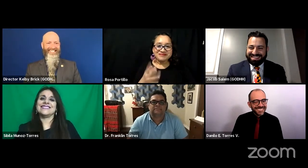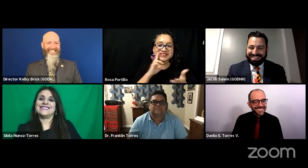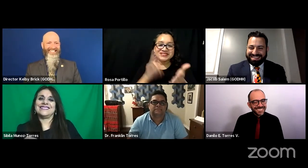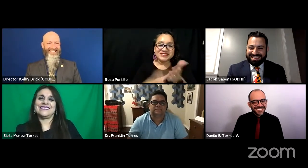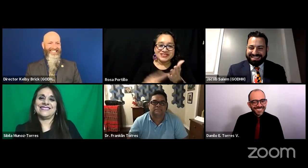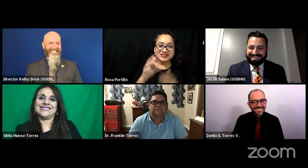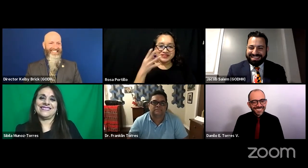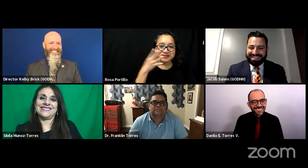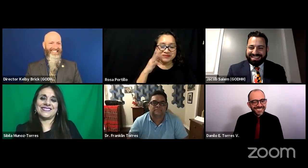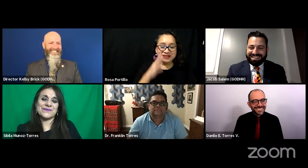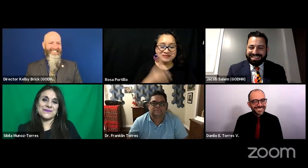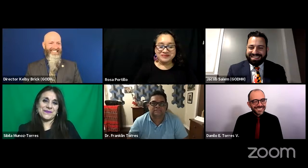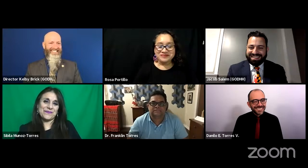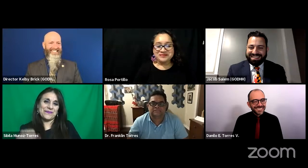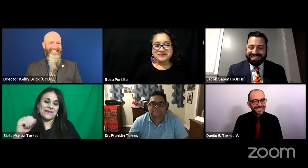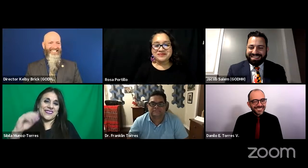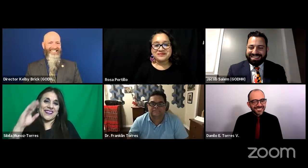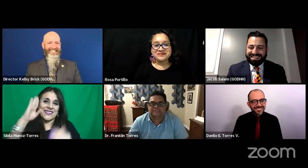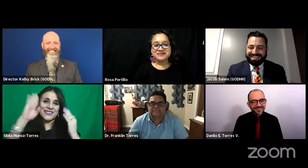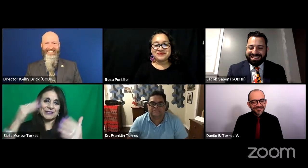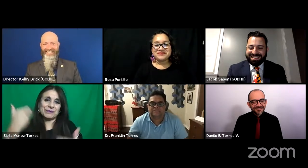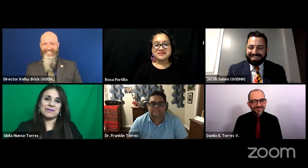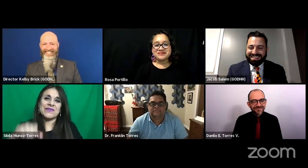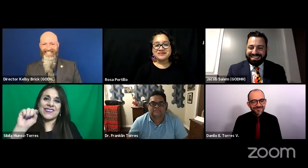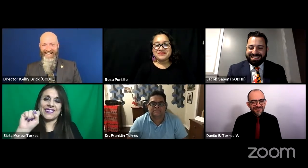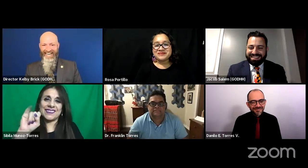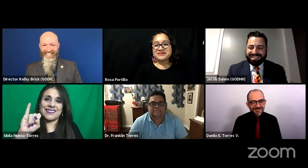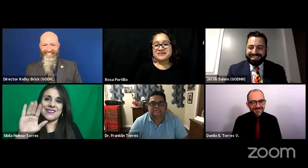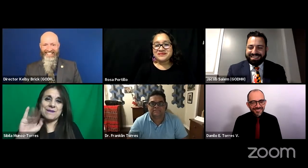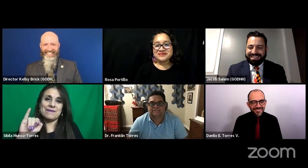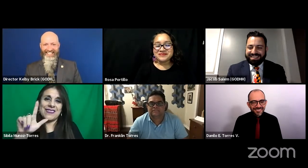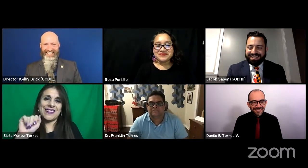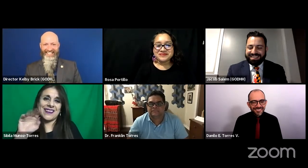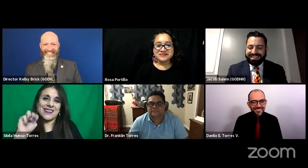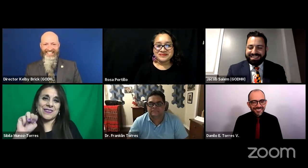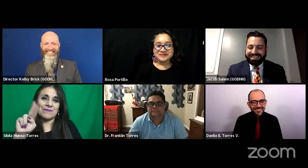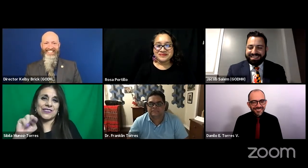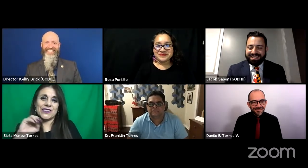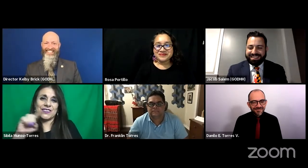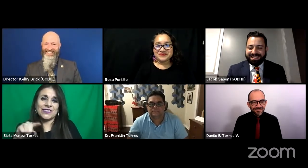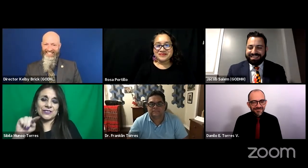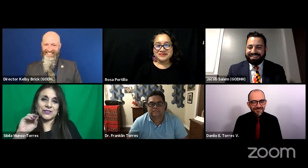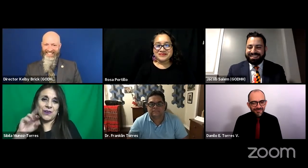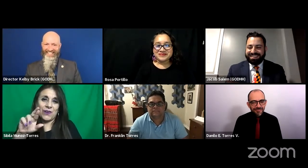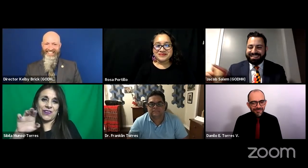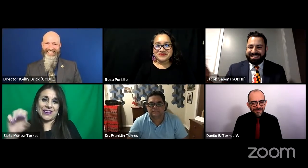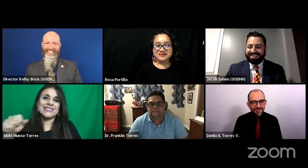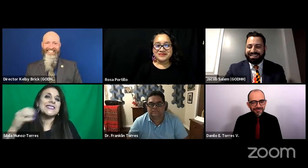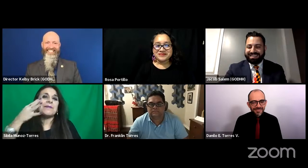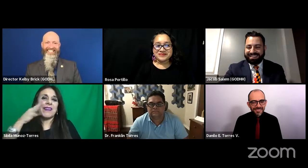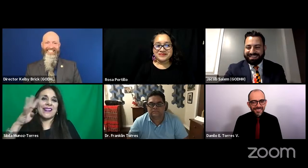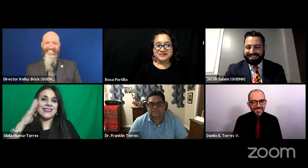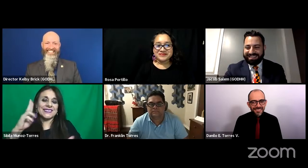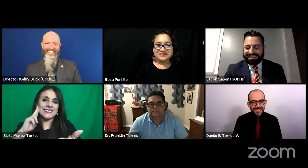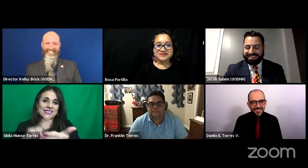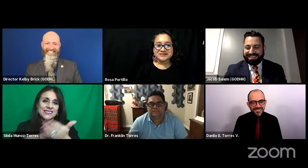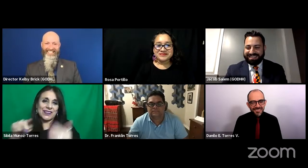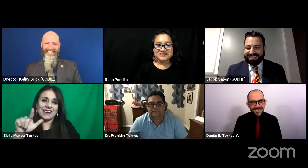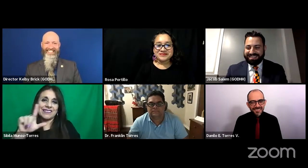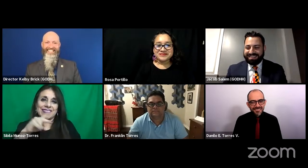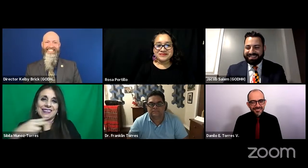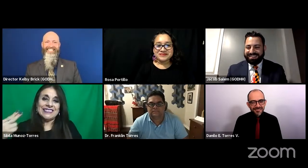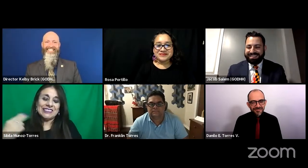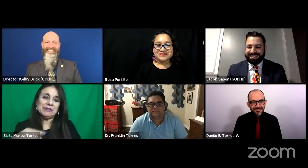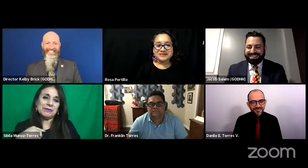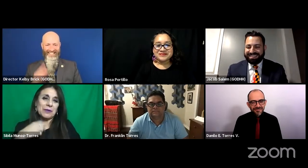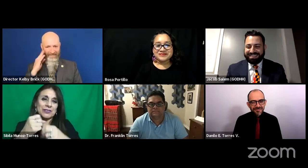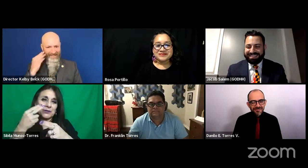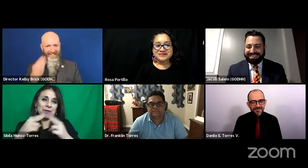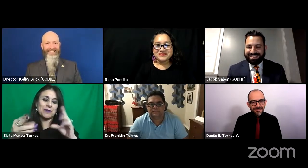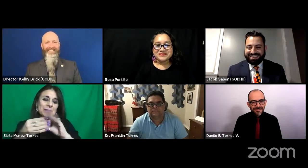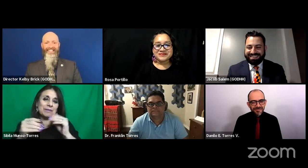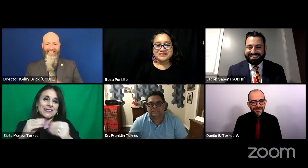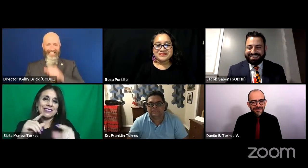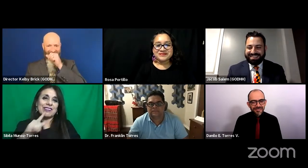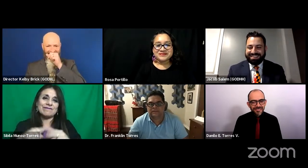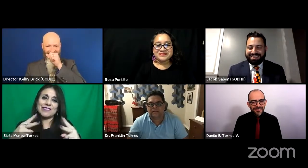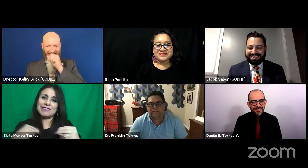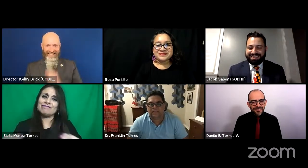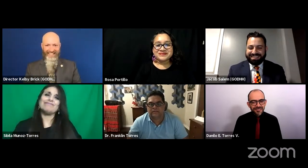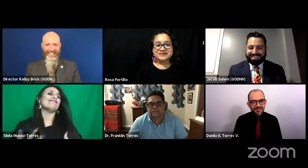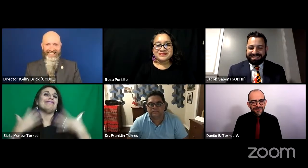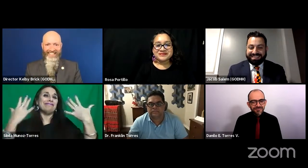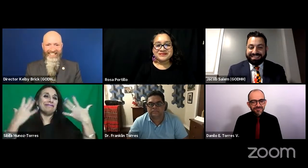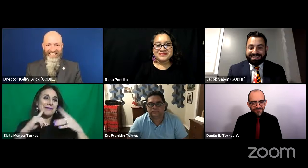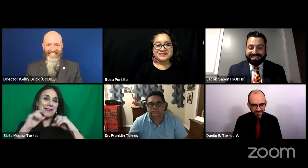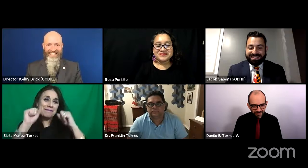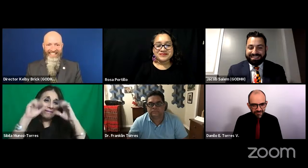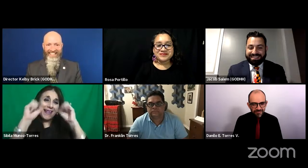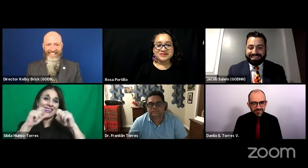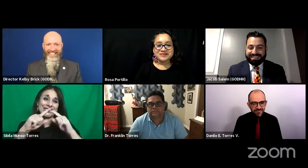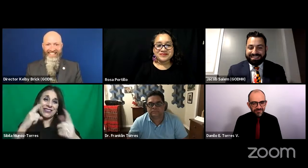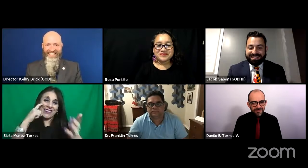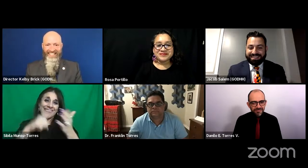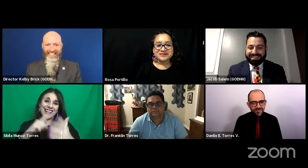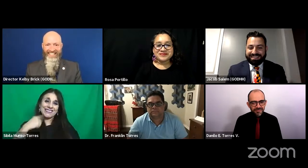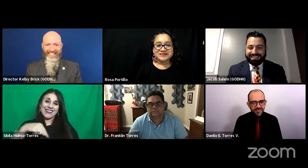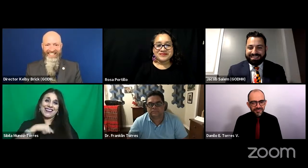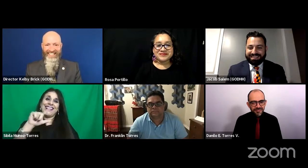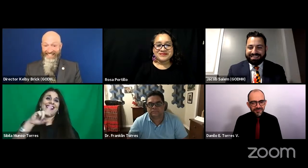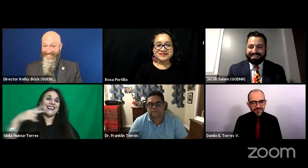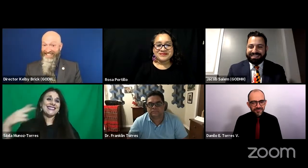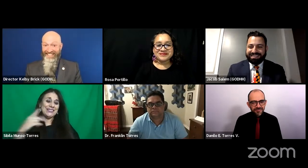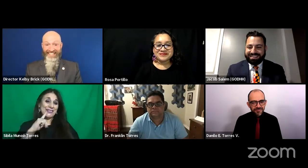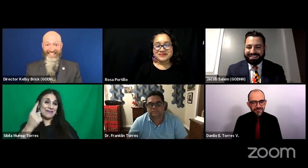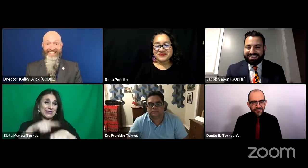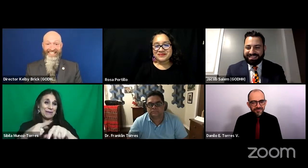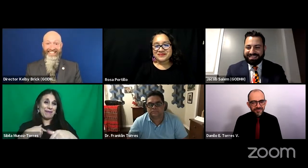Hello. I'm Siblia Munoz‑Torres. I'm secretary of LDHH. I'm amazed and inspired